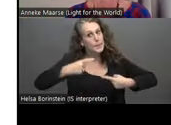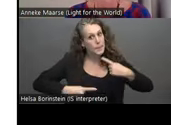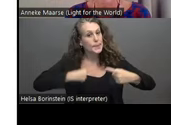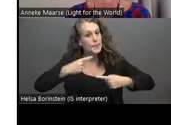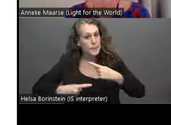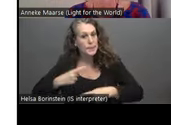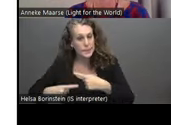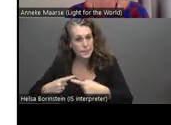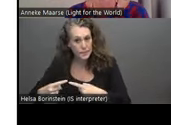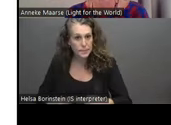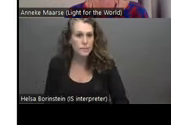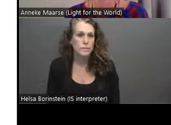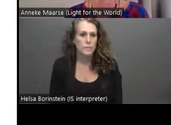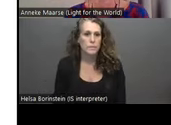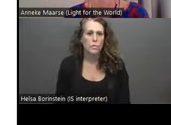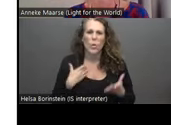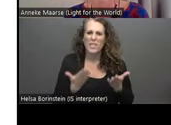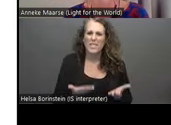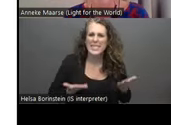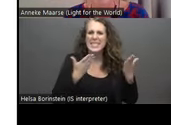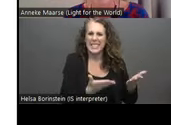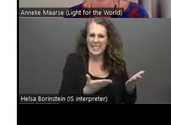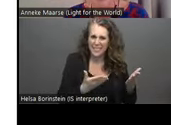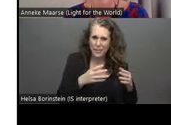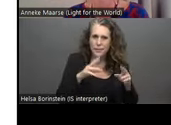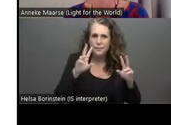very practical tool that we call the disability readiness checklist.